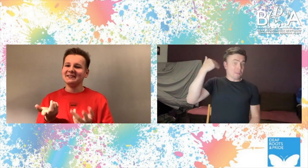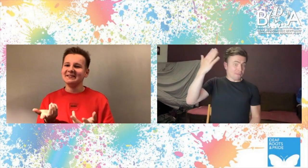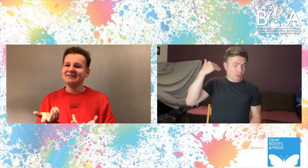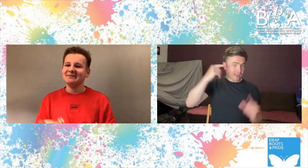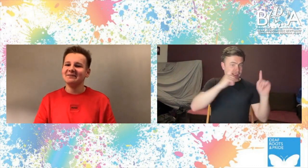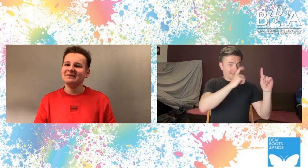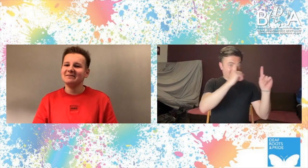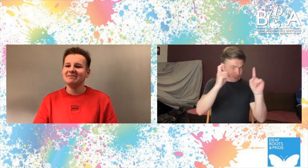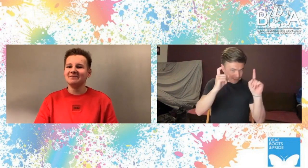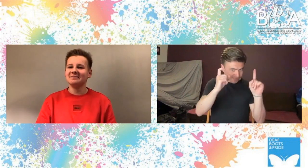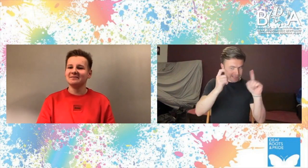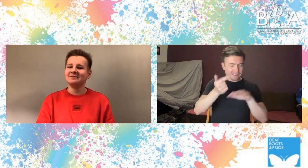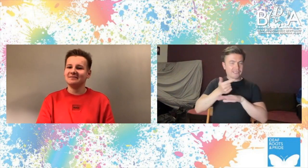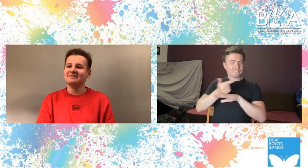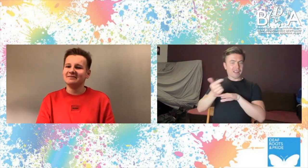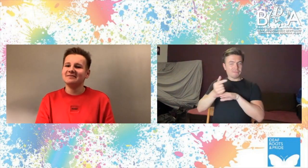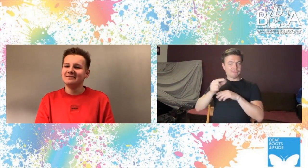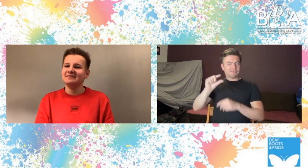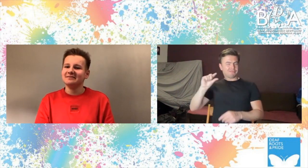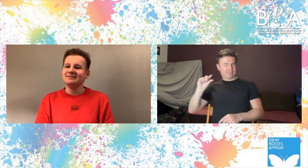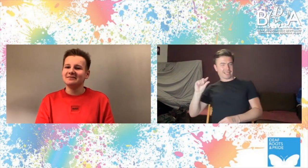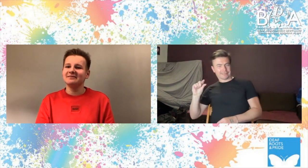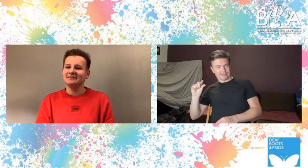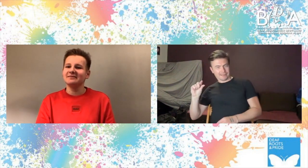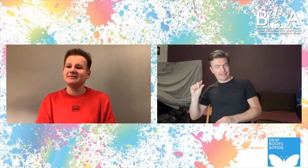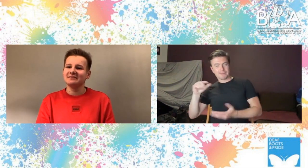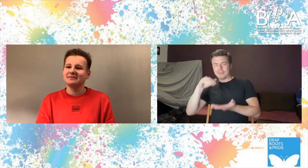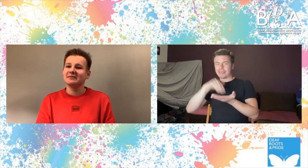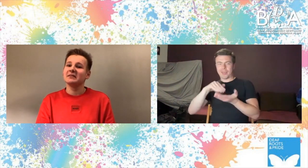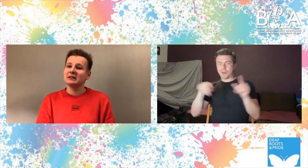In the past, it was definitely mostly photography and a little bit of filmmaking,